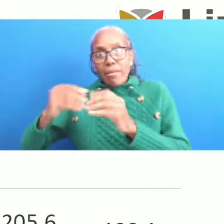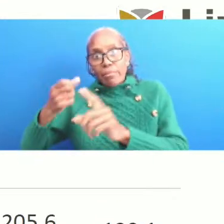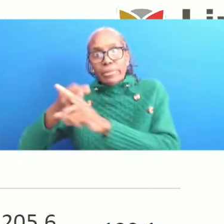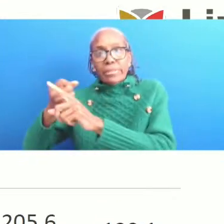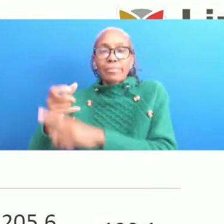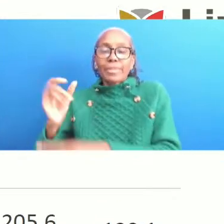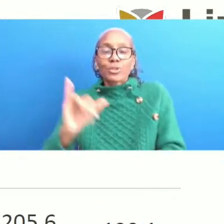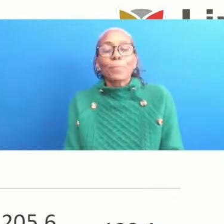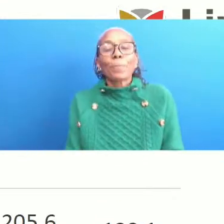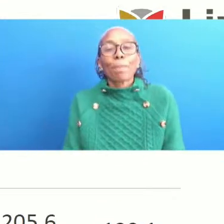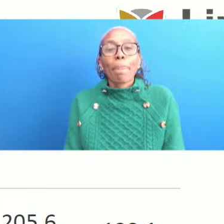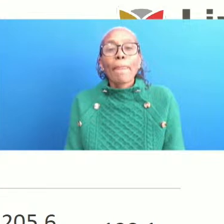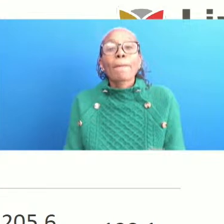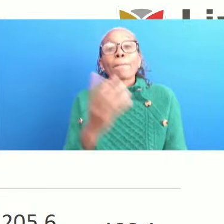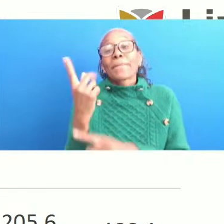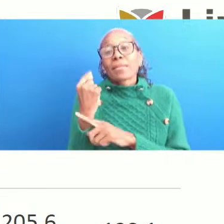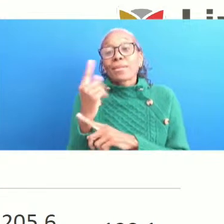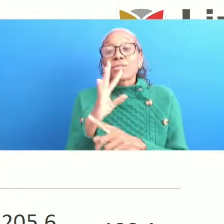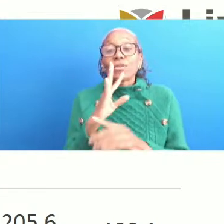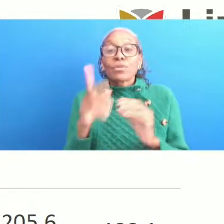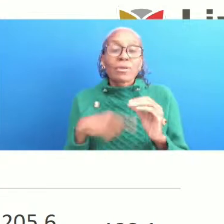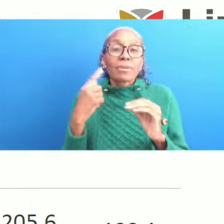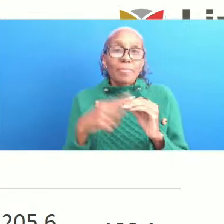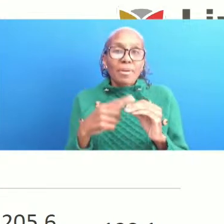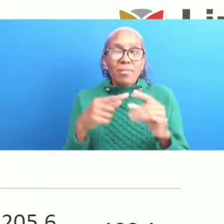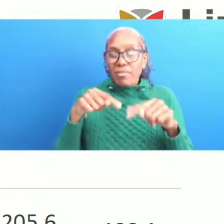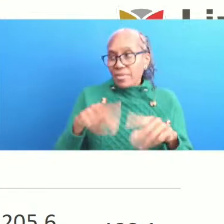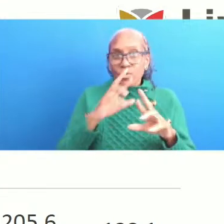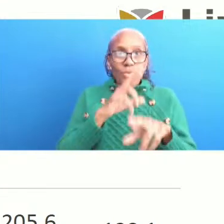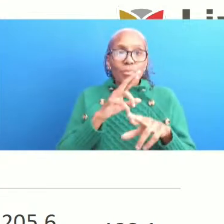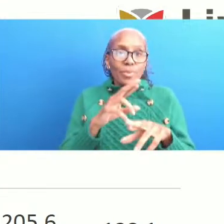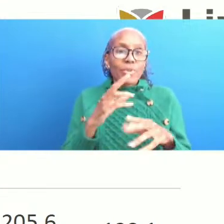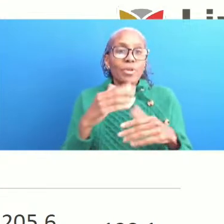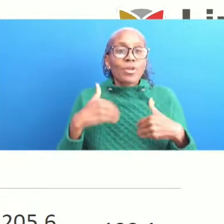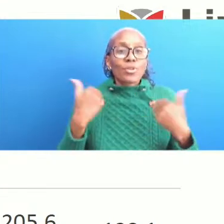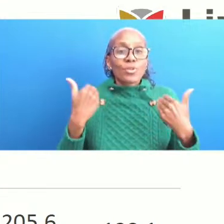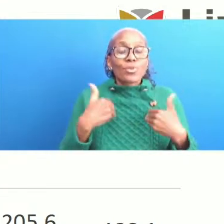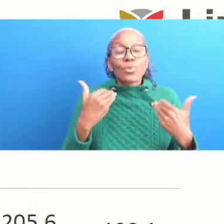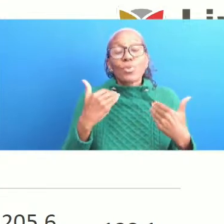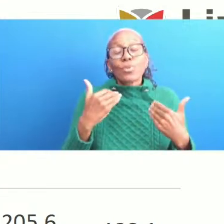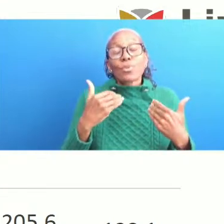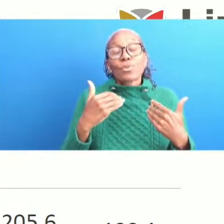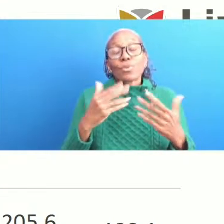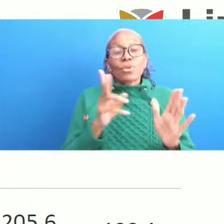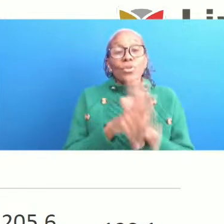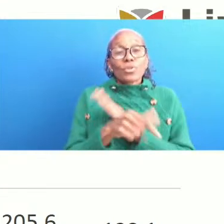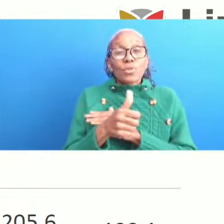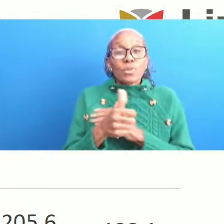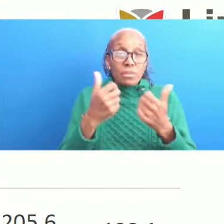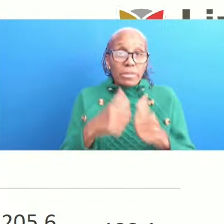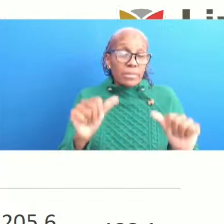LOW ACUITY AND HIGH ACUITY.